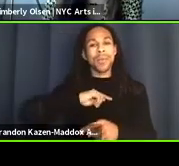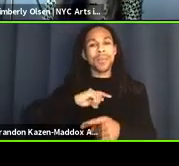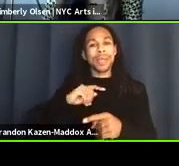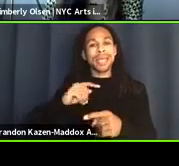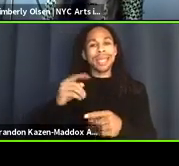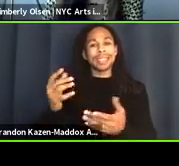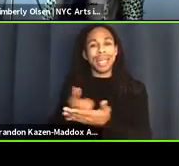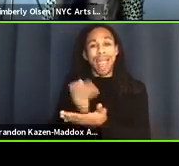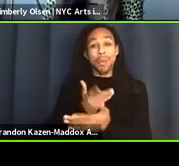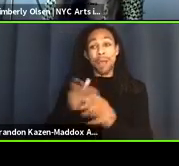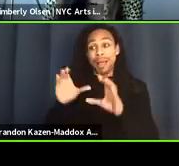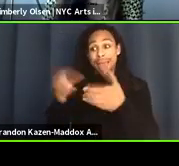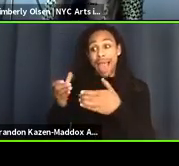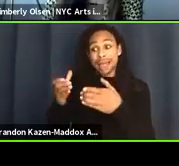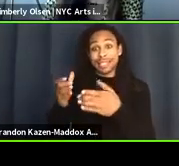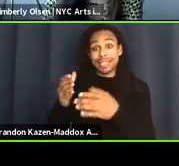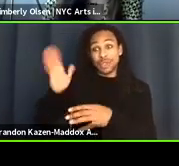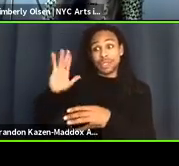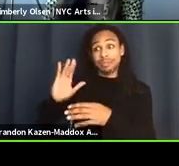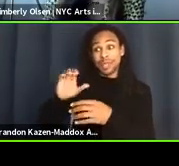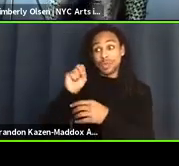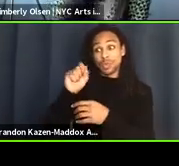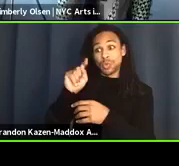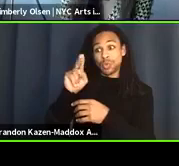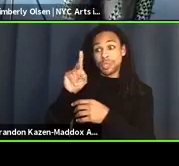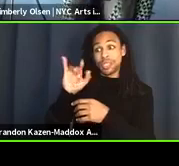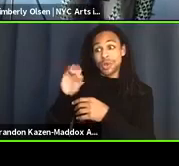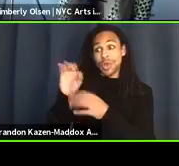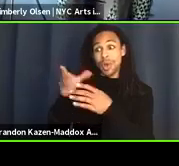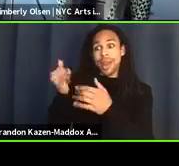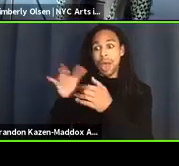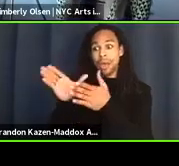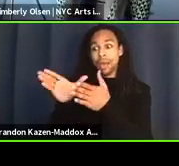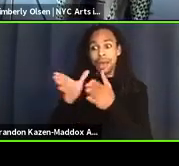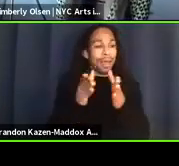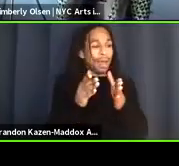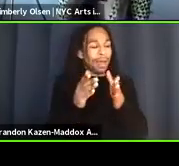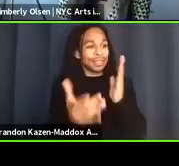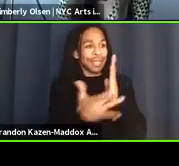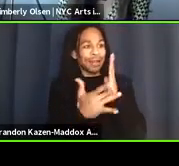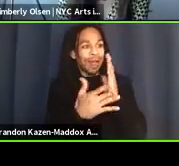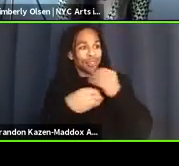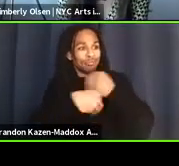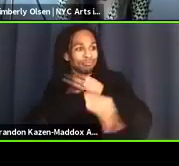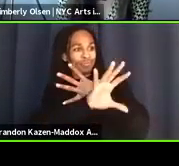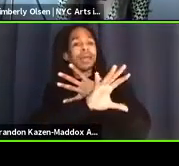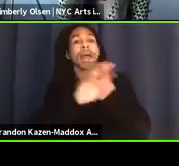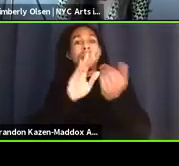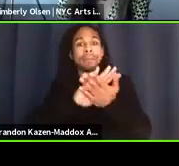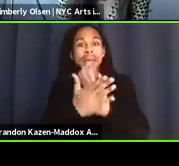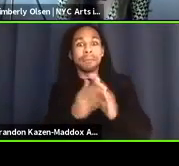and dance teachers. I think it is really, really important for staying connected. Arts